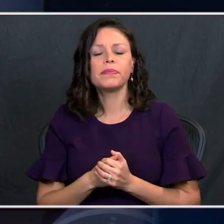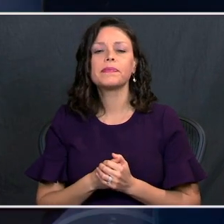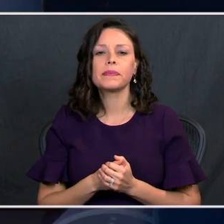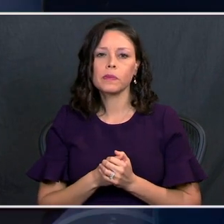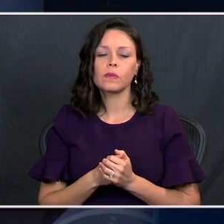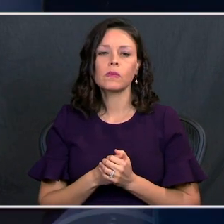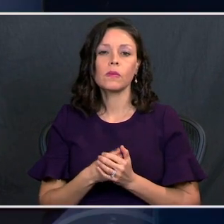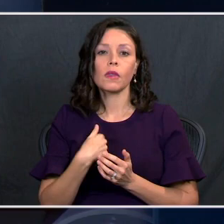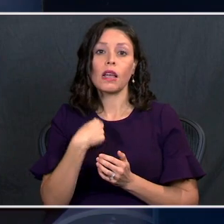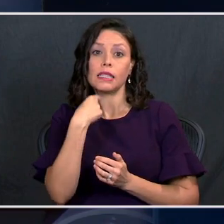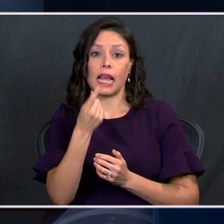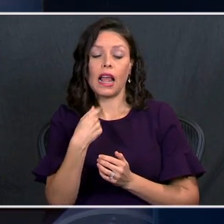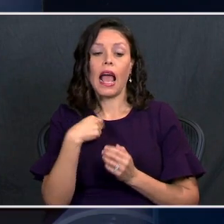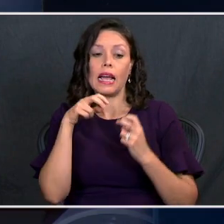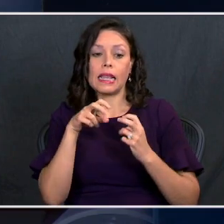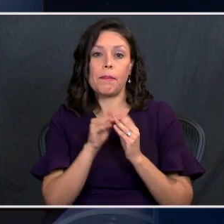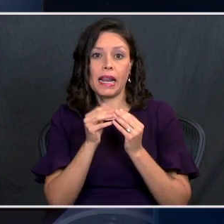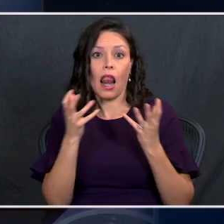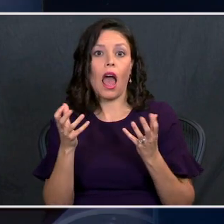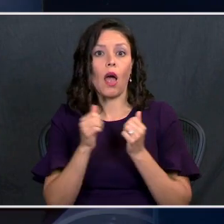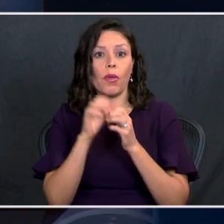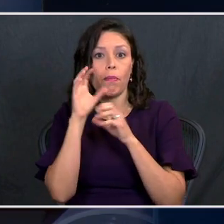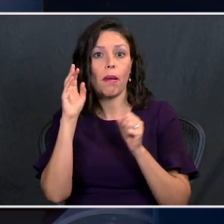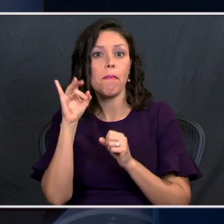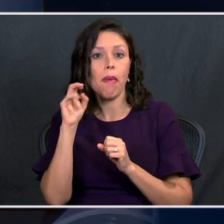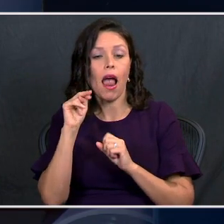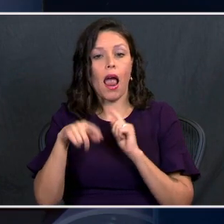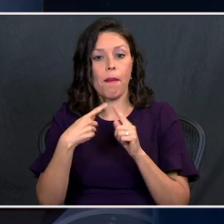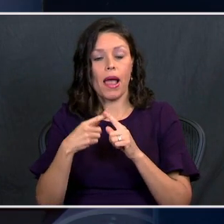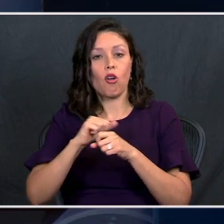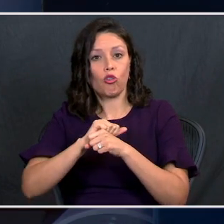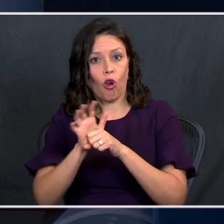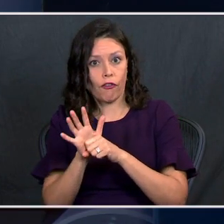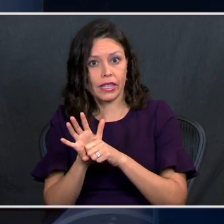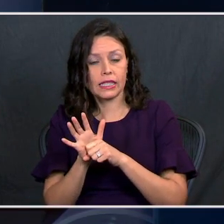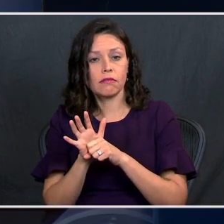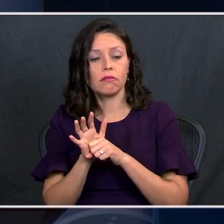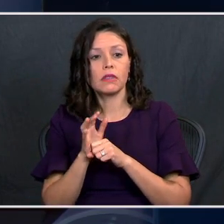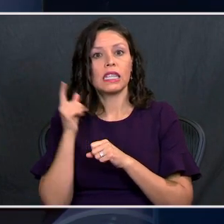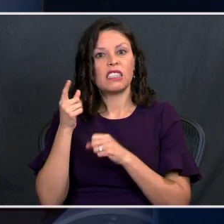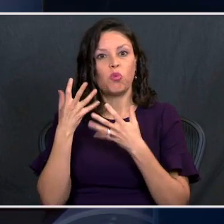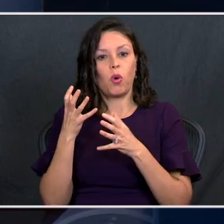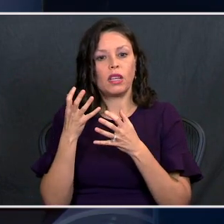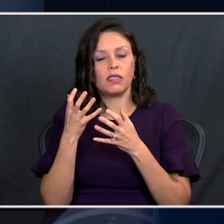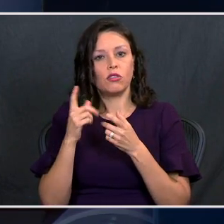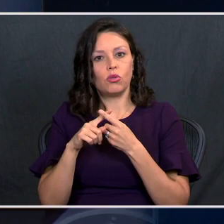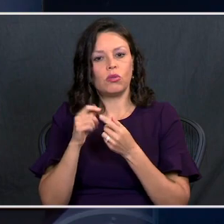having sat in a lot of meetings with President Biden about COVID and his efforts to get the pandemic under control,